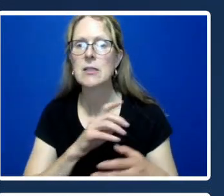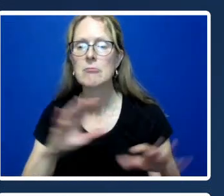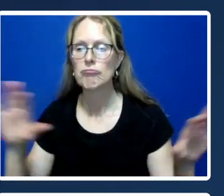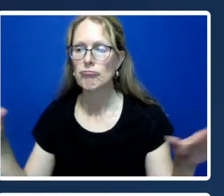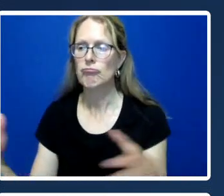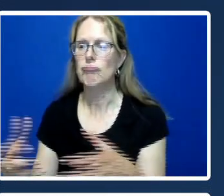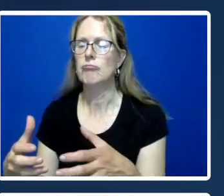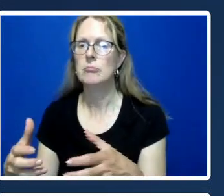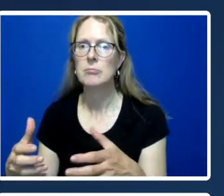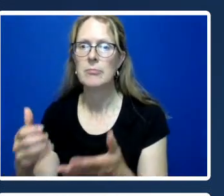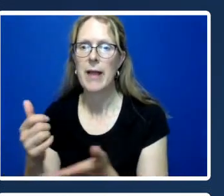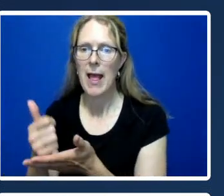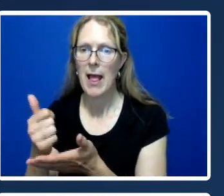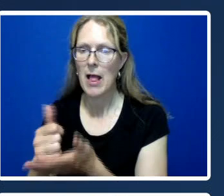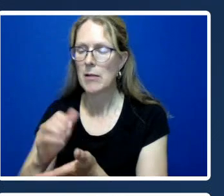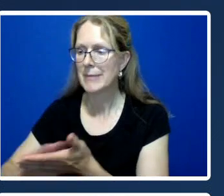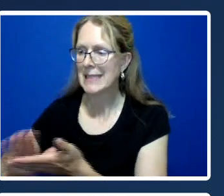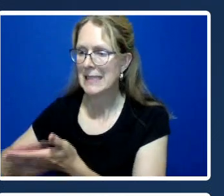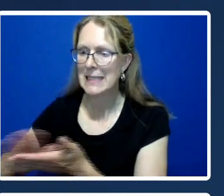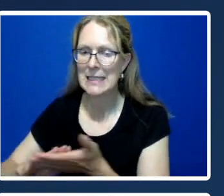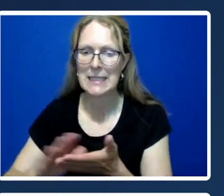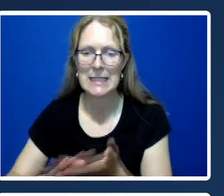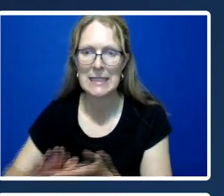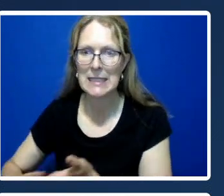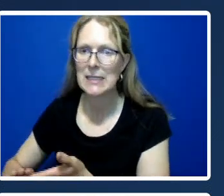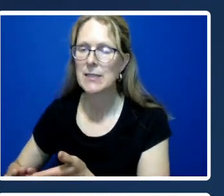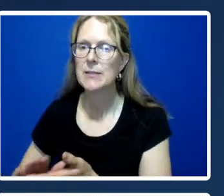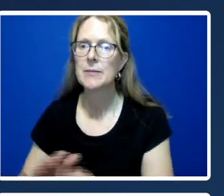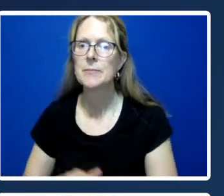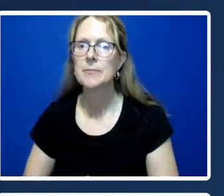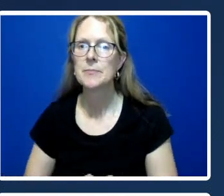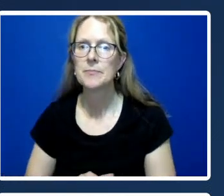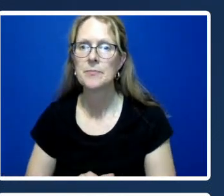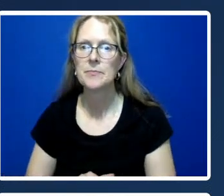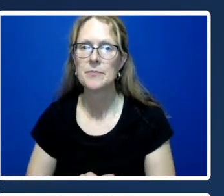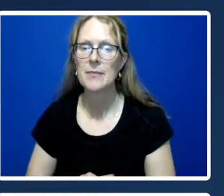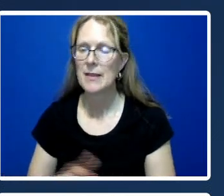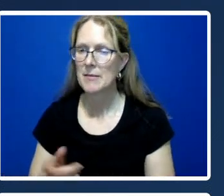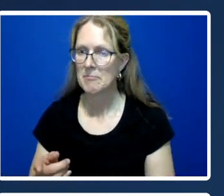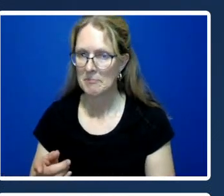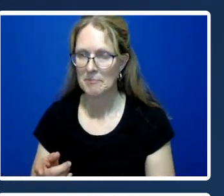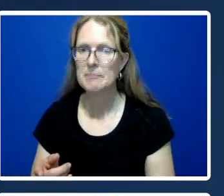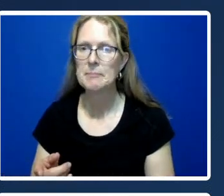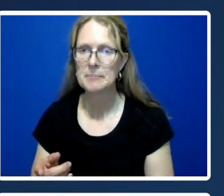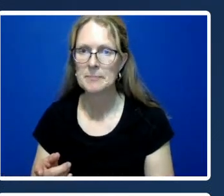had a wonderful time cleaning up the school. And they did a campaign of some commercials